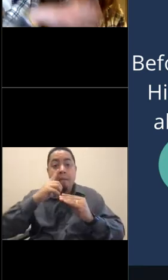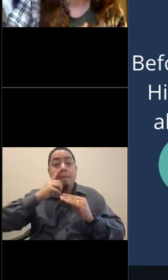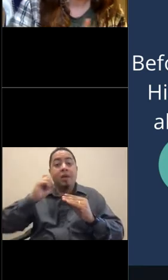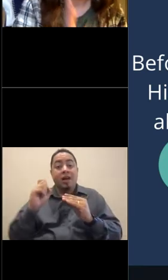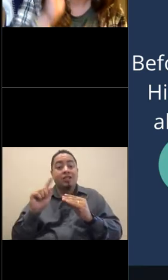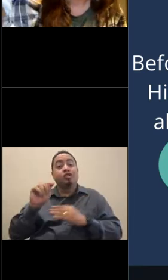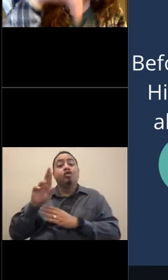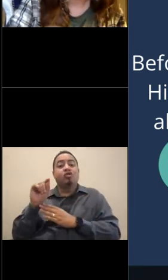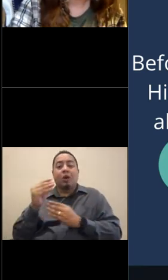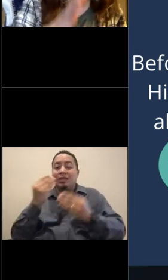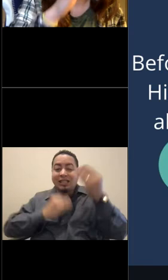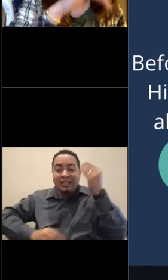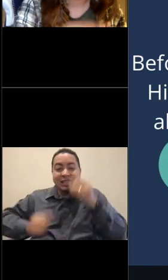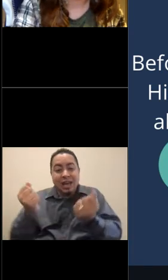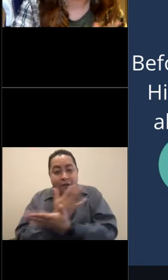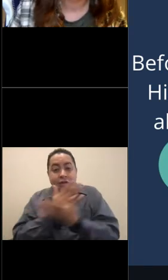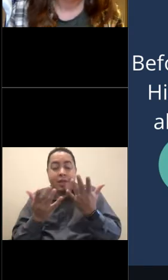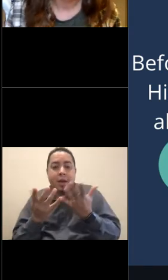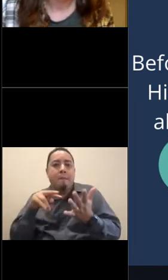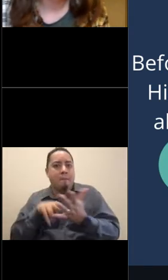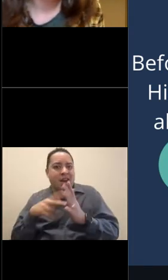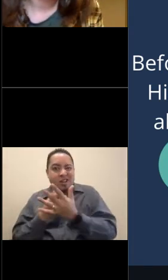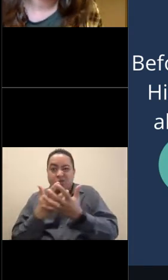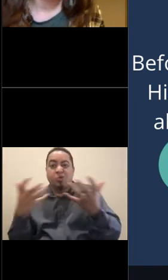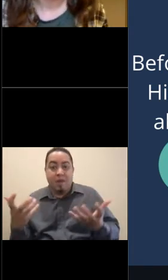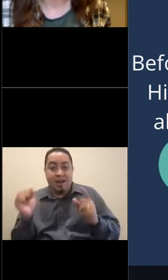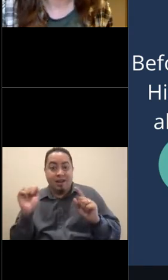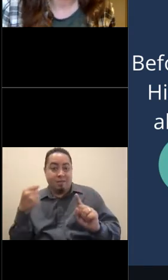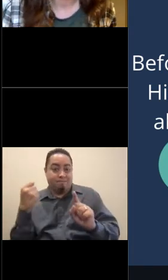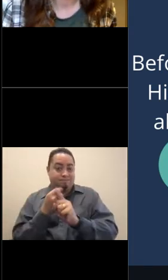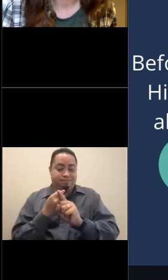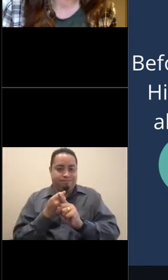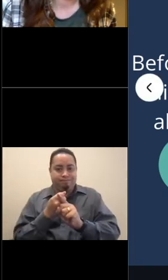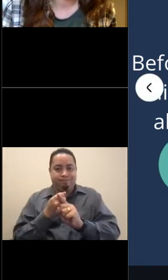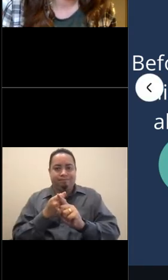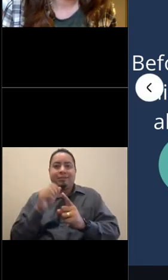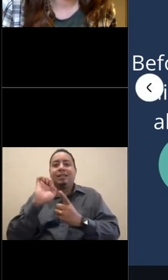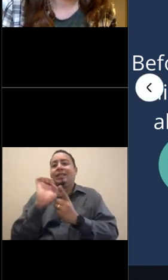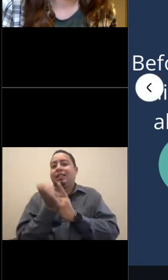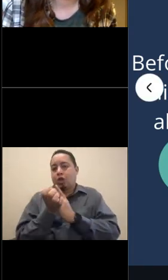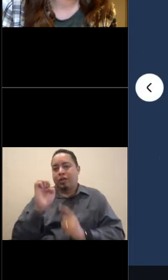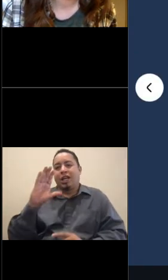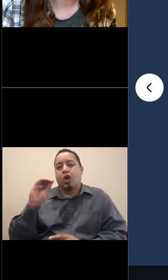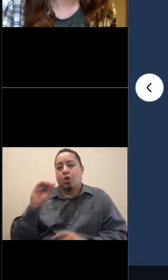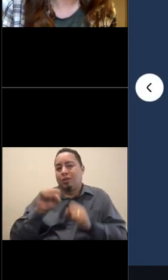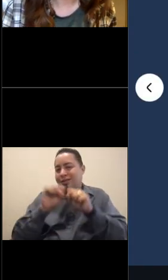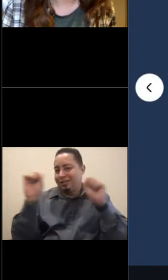and they can affect the ecosystem by eating too many things. Pretty exciting.